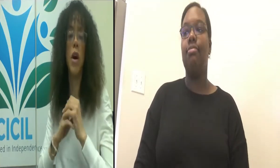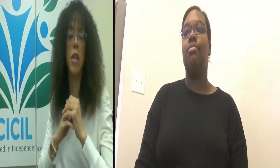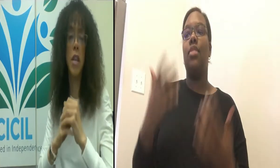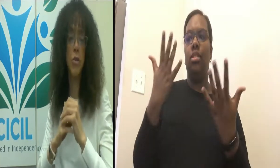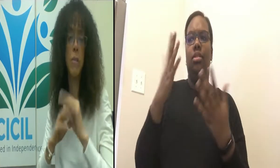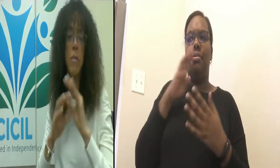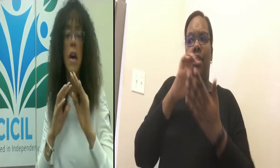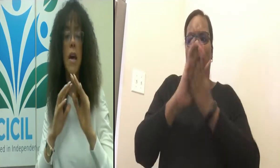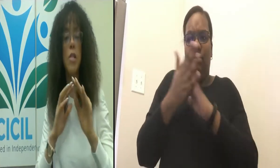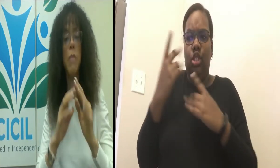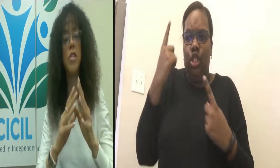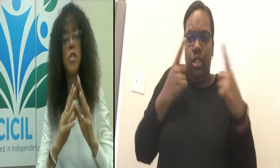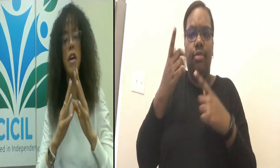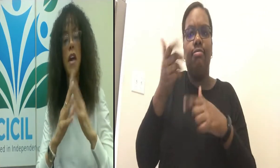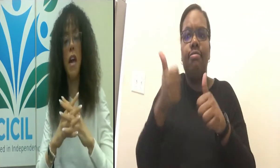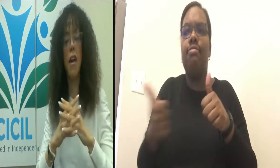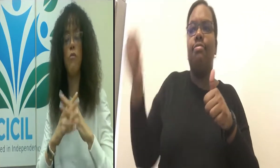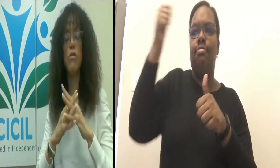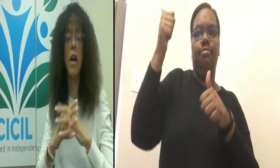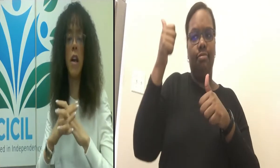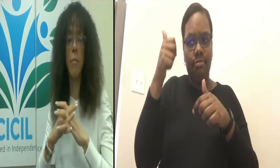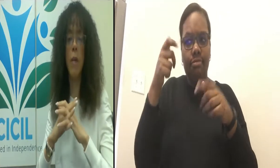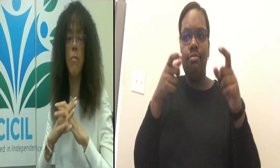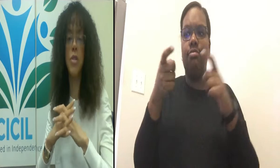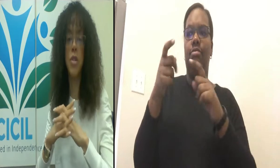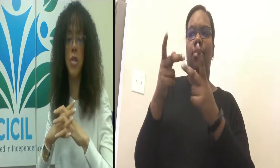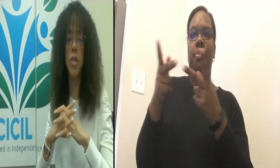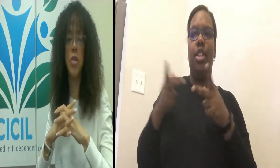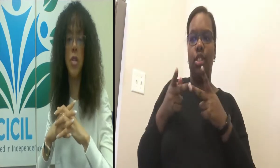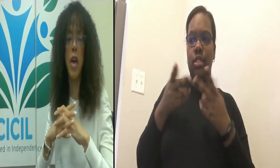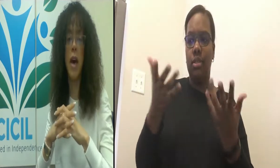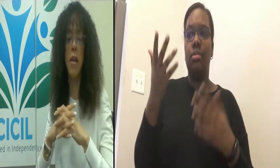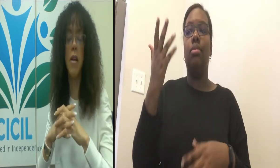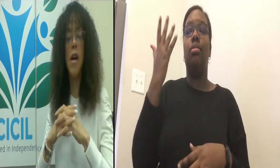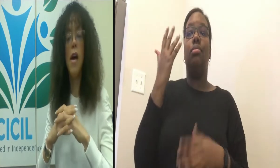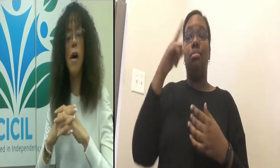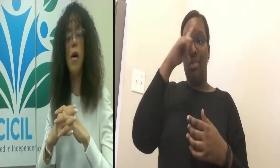from consideration and that's why it's important to focus on leadership